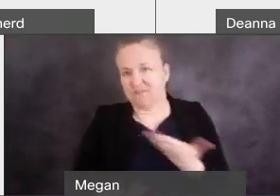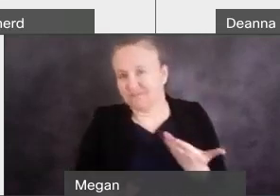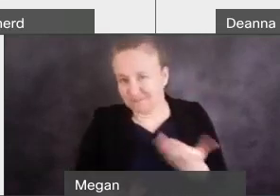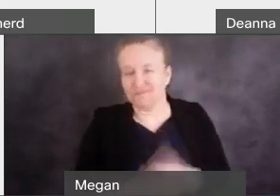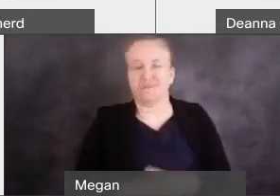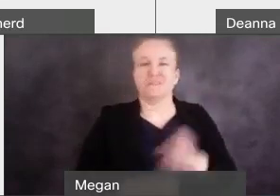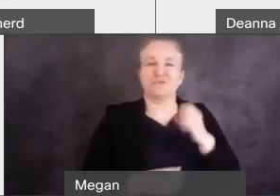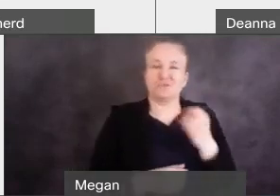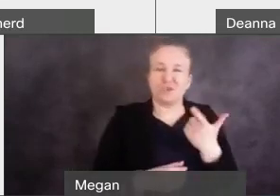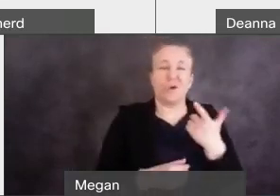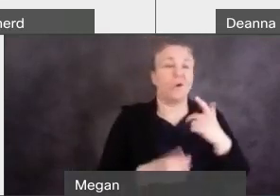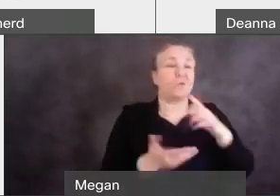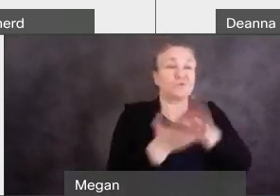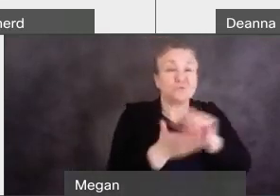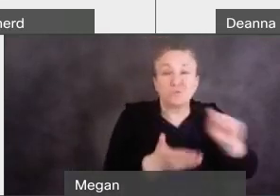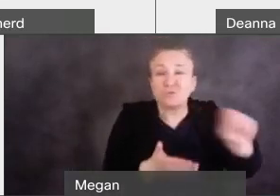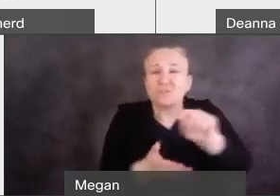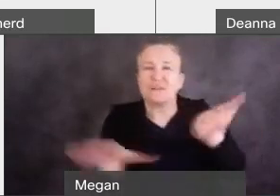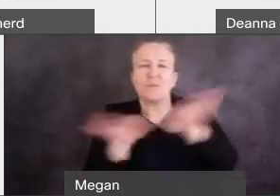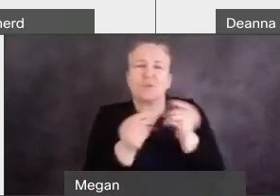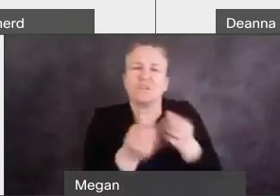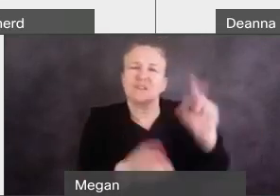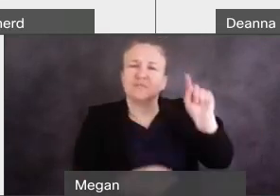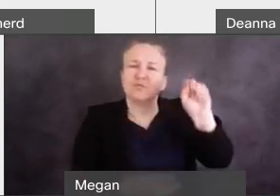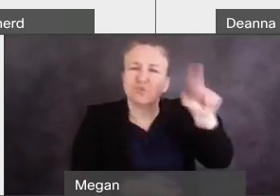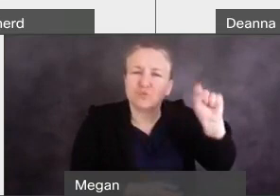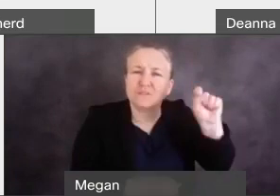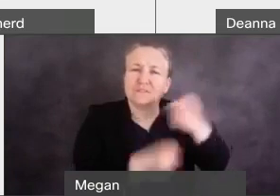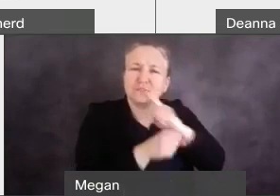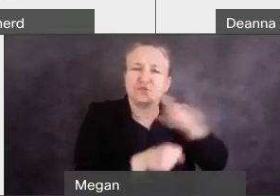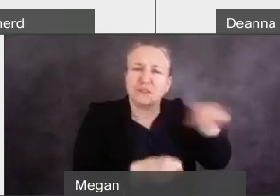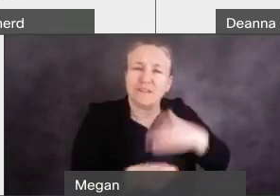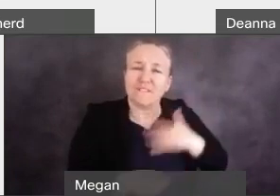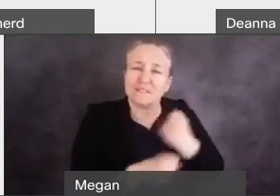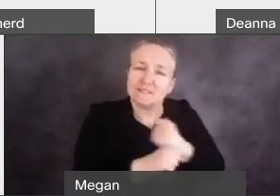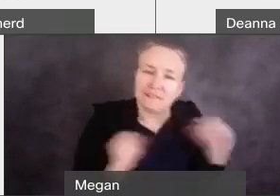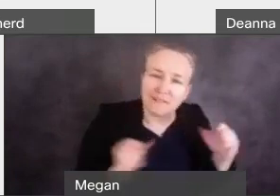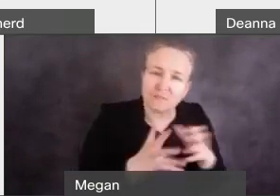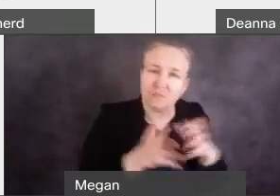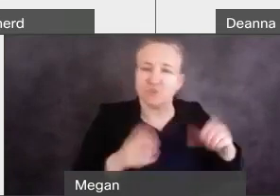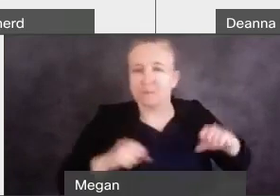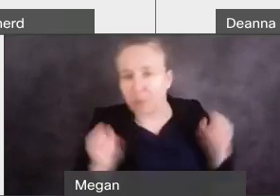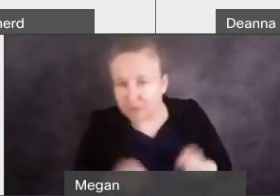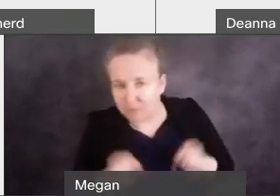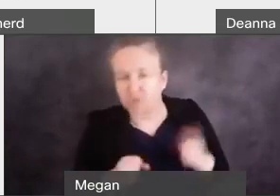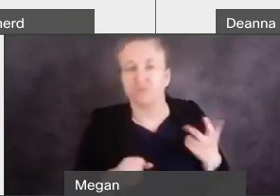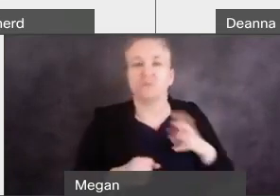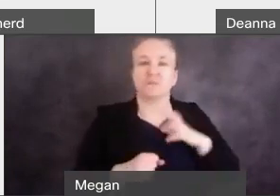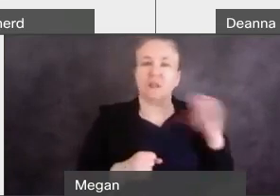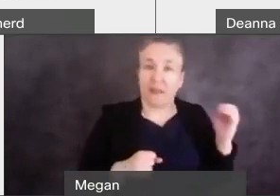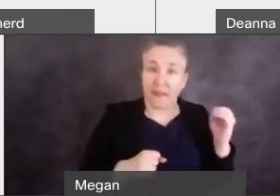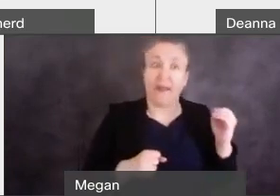make the teachers and the staff feel as safe as possible and continue to bring children back to